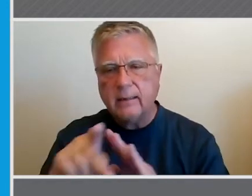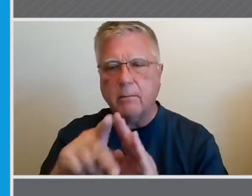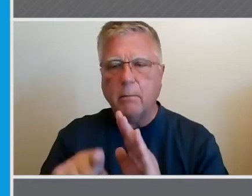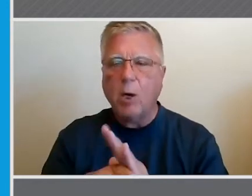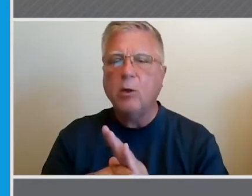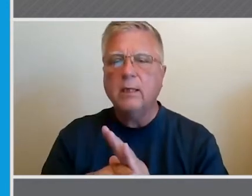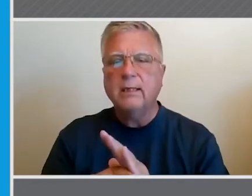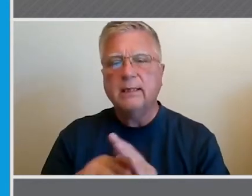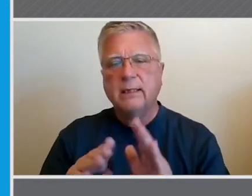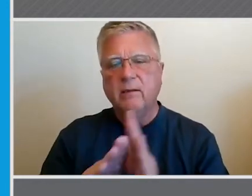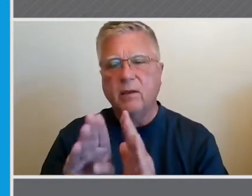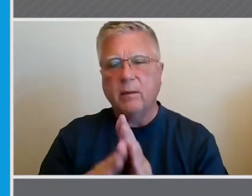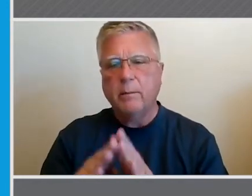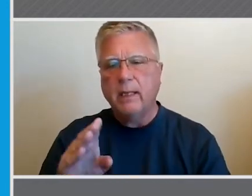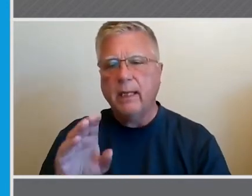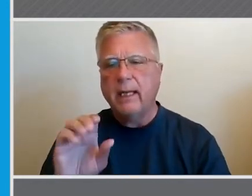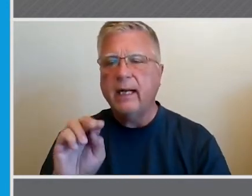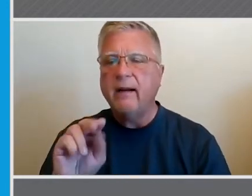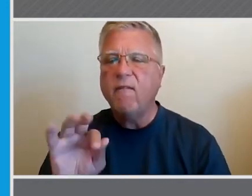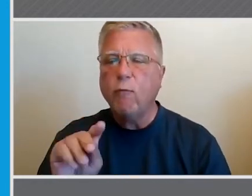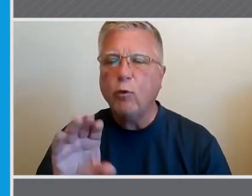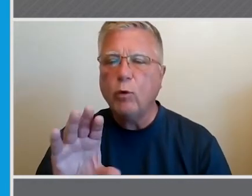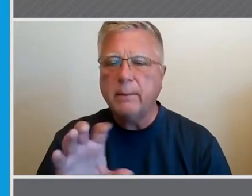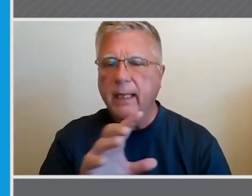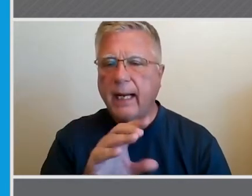and and mediation.